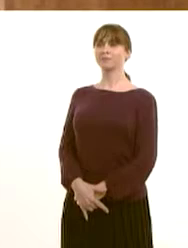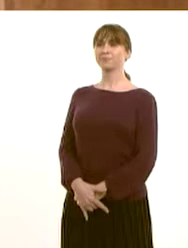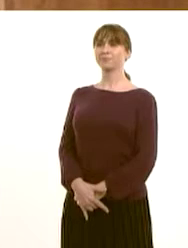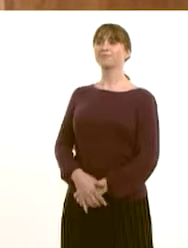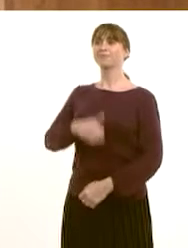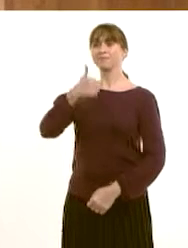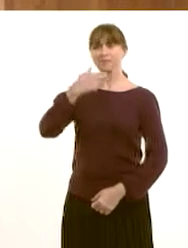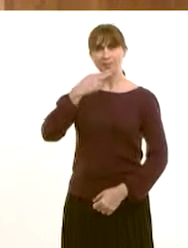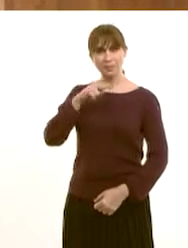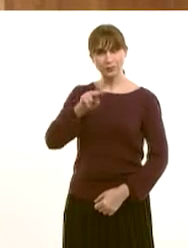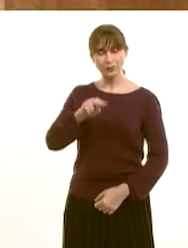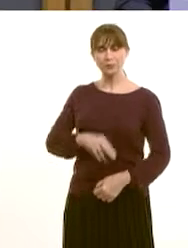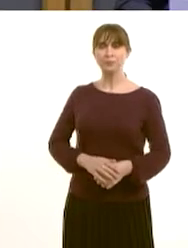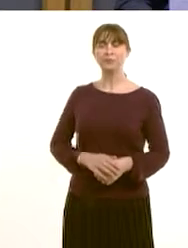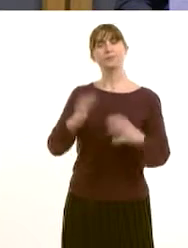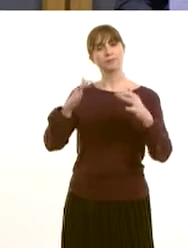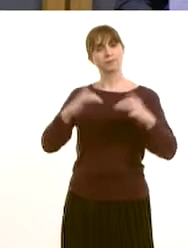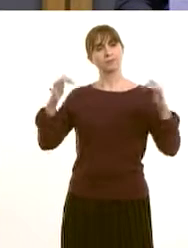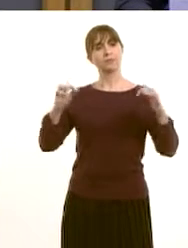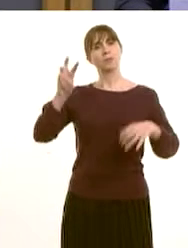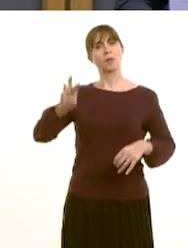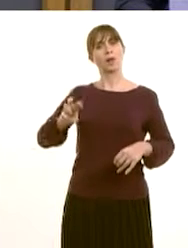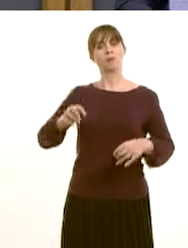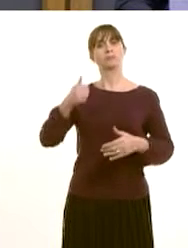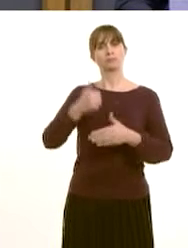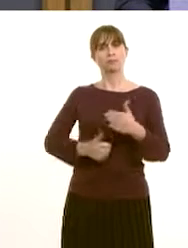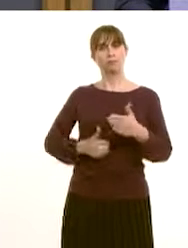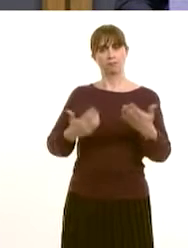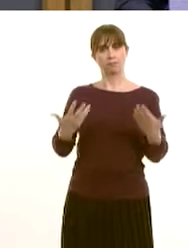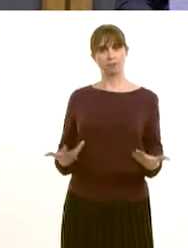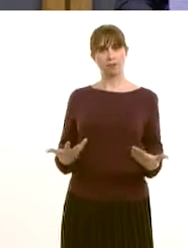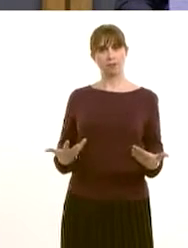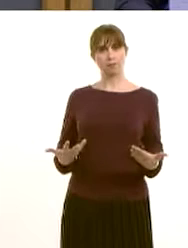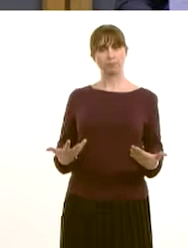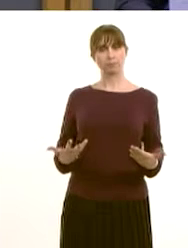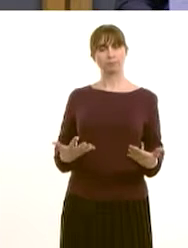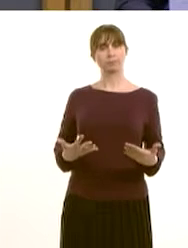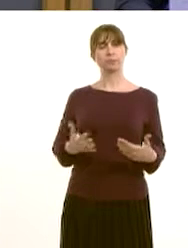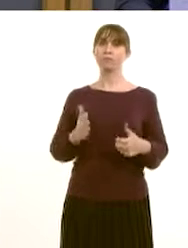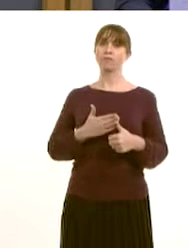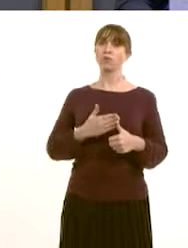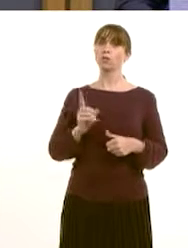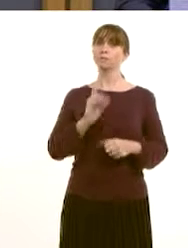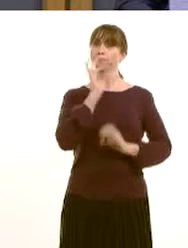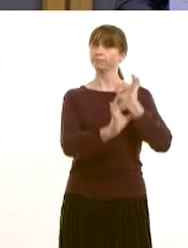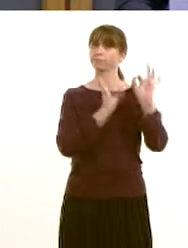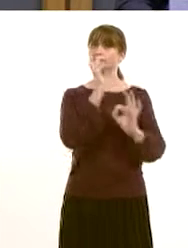Y Llywydd / The Presiding Officer: Good afternoon. The National Assembly for Wales is now in session. Y Llywydd / The Presiding Officer: The first item this afternoon is questions to the First Minister.